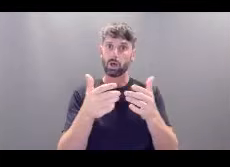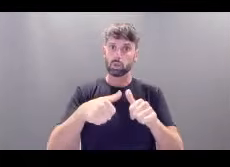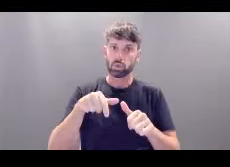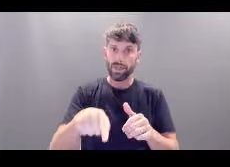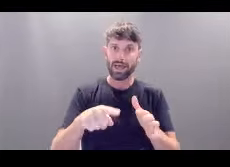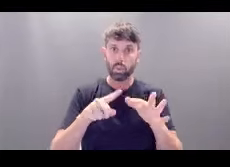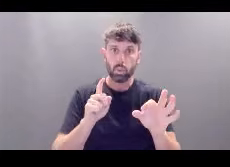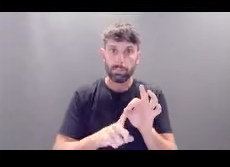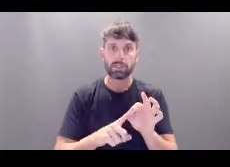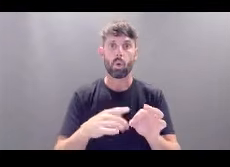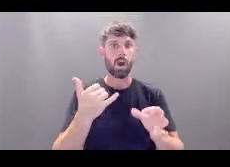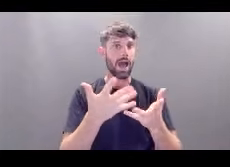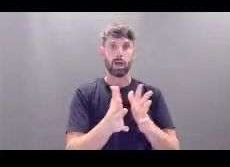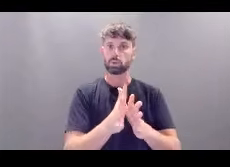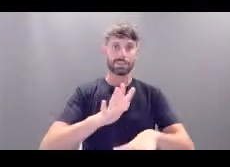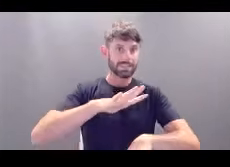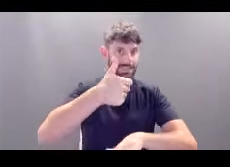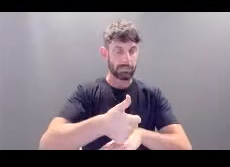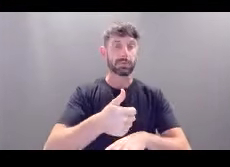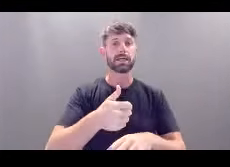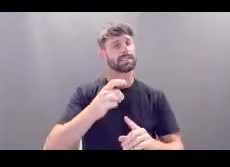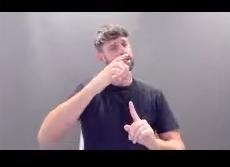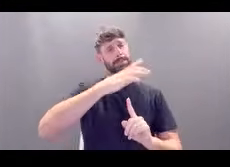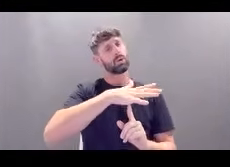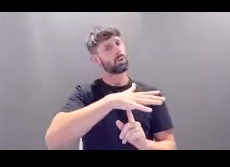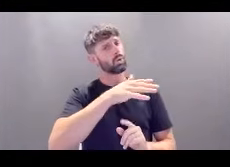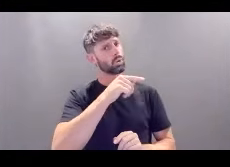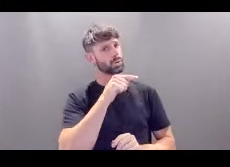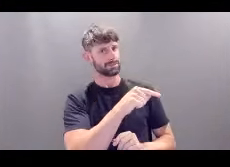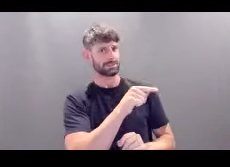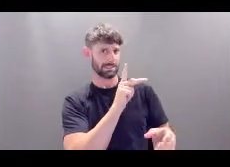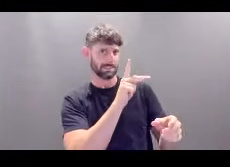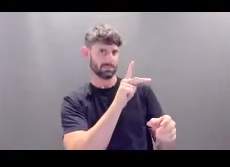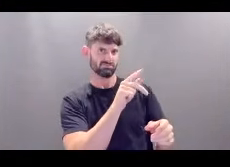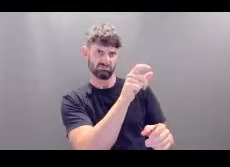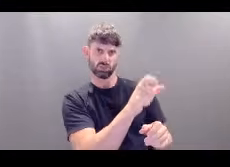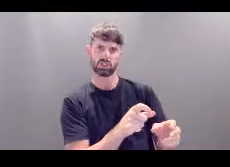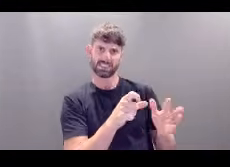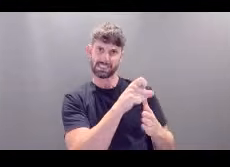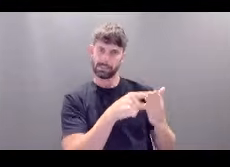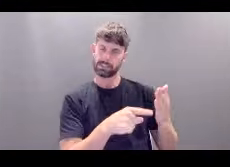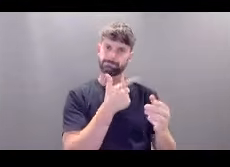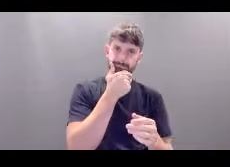It is important that the participant chooses the right provider for them and they should understand